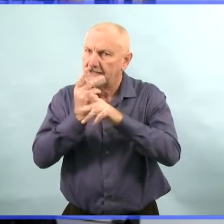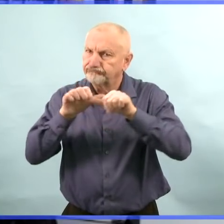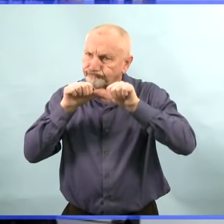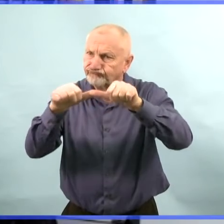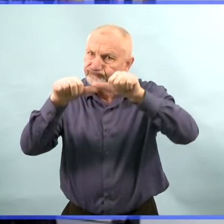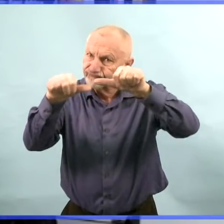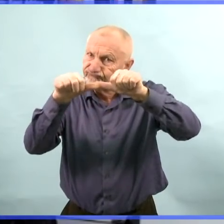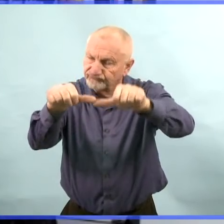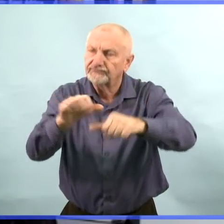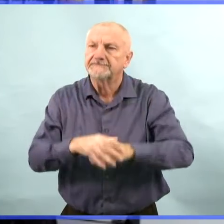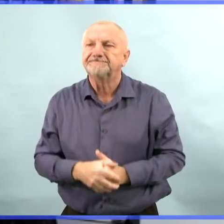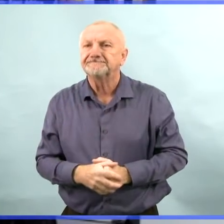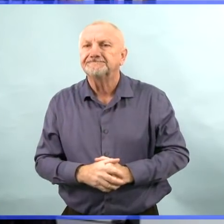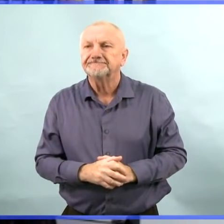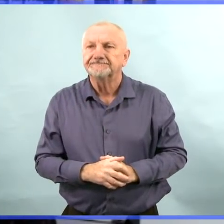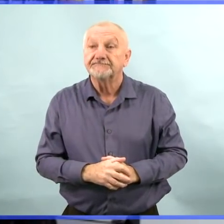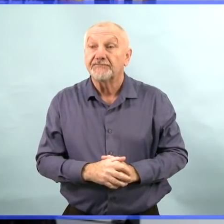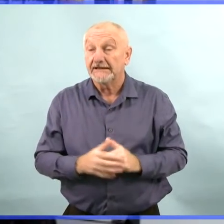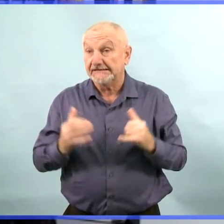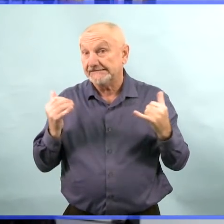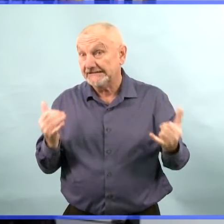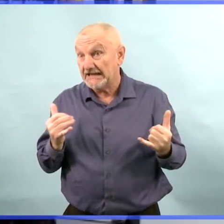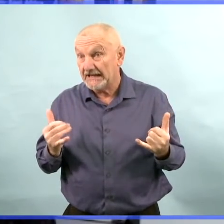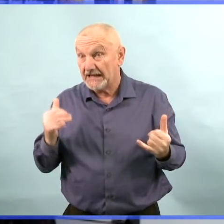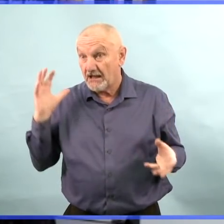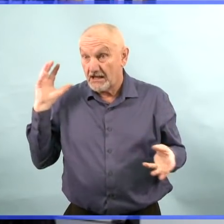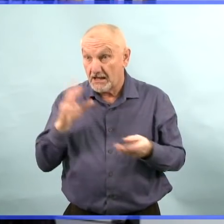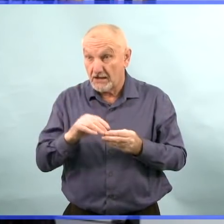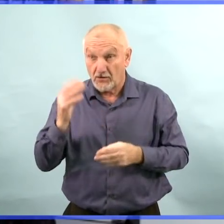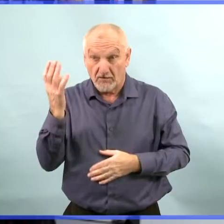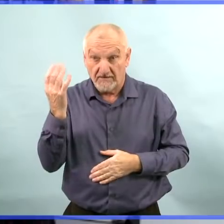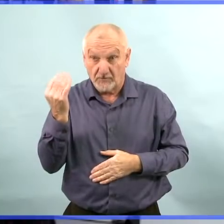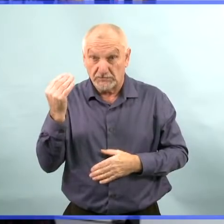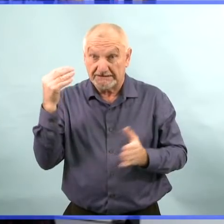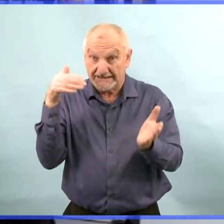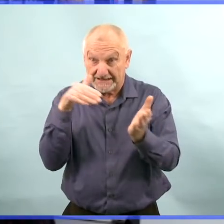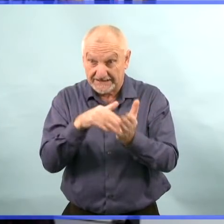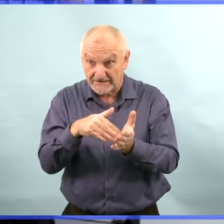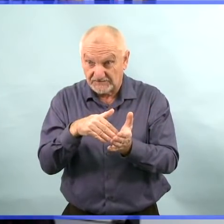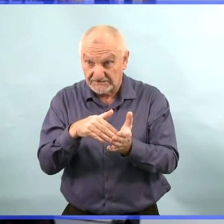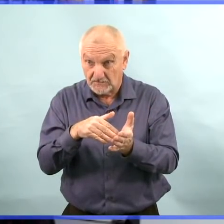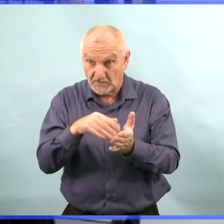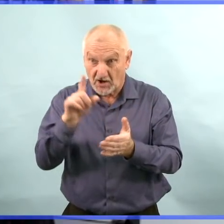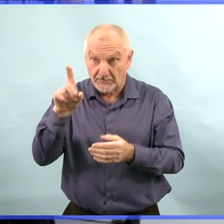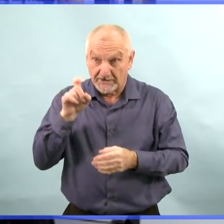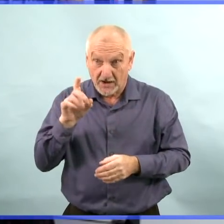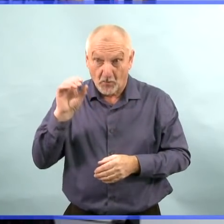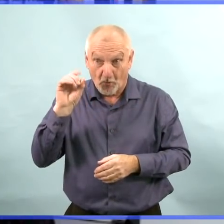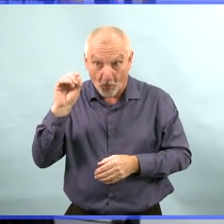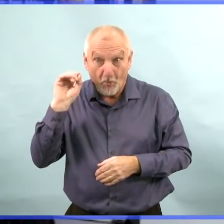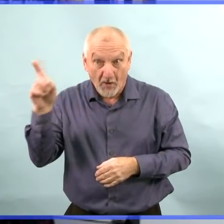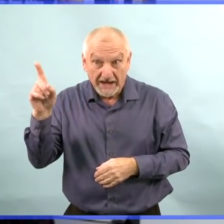as of today uh 14 101 children in this age group have received their first dose